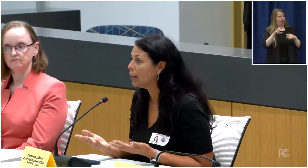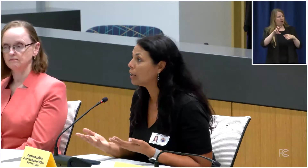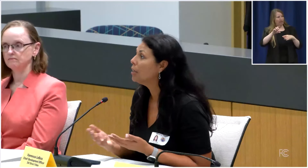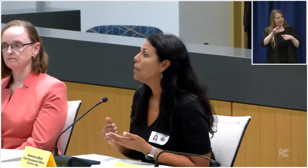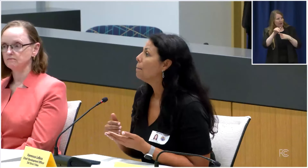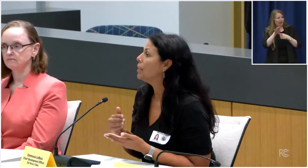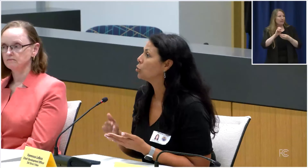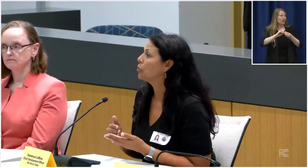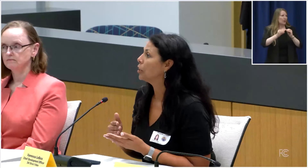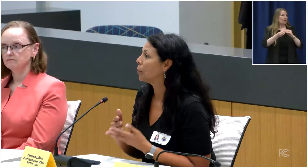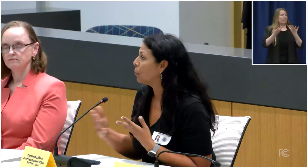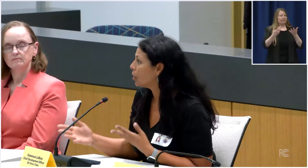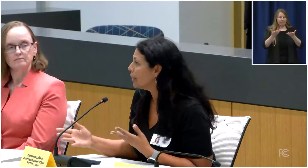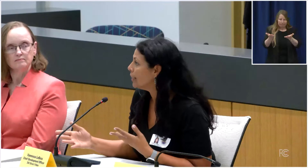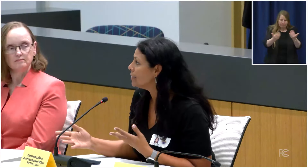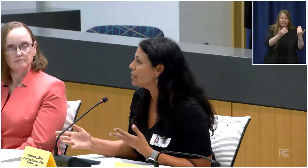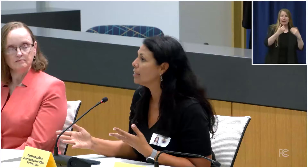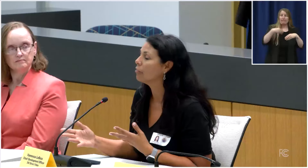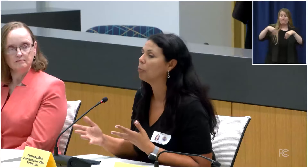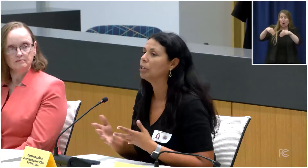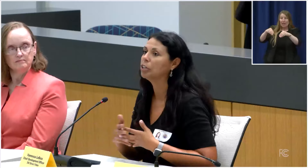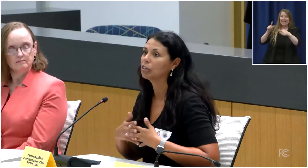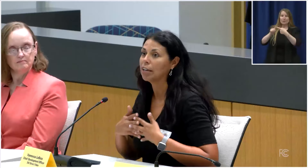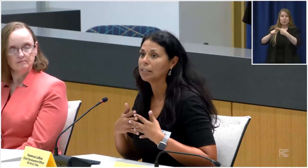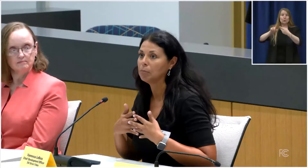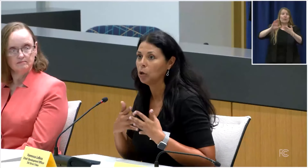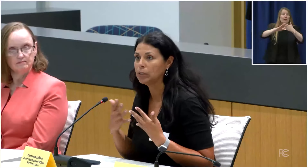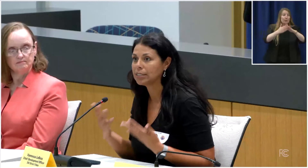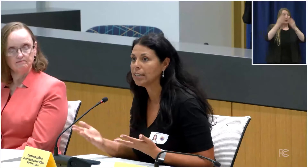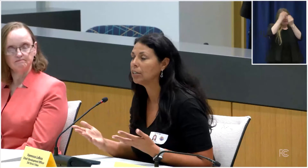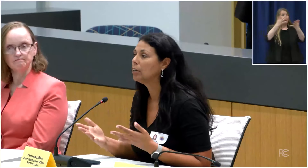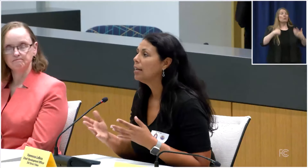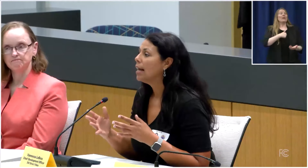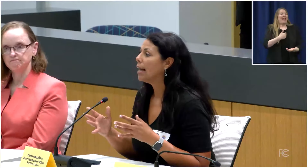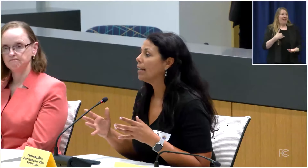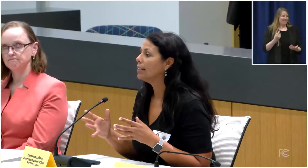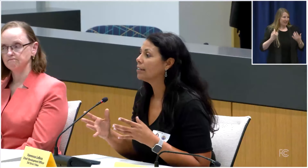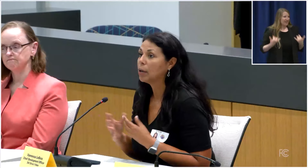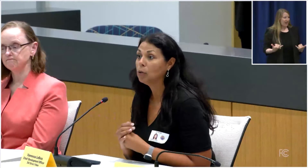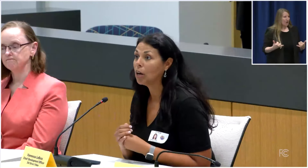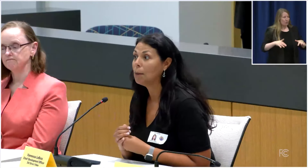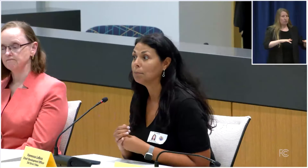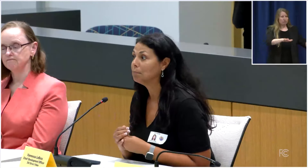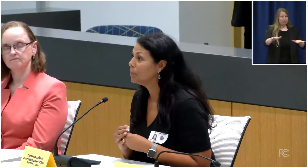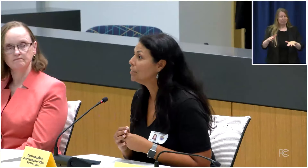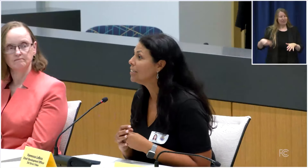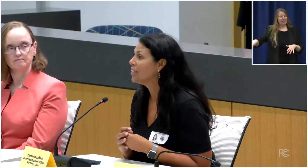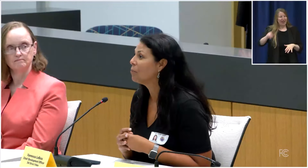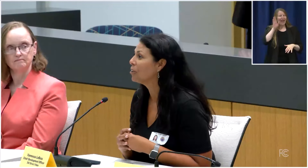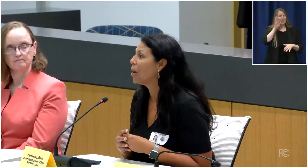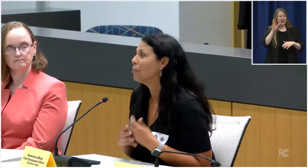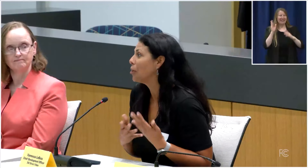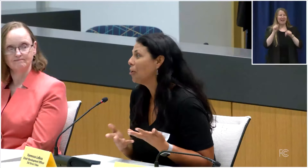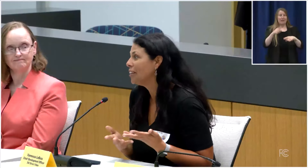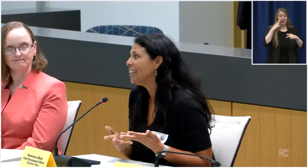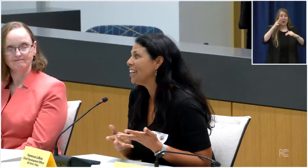OR FUNDING FOR A 12-MONTH PILOT SEE IT THROUGH ALL FOUR SEASONS SEE YOUR CALL VOLUME ATTRACT IT MAKE IT AWARE MAKE SURE YOU'RE